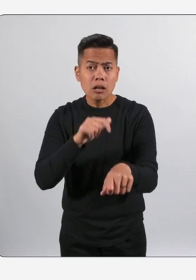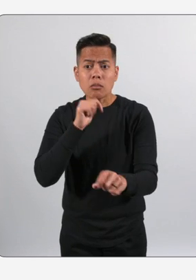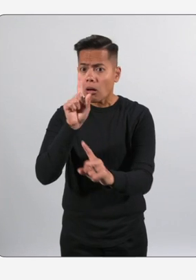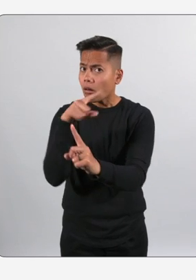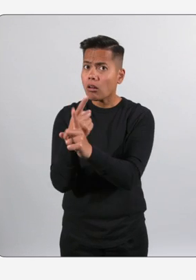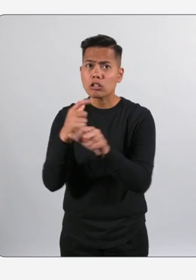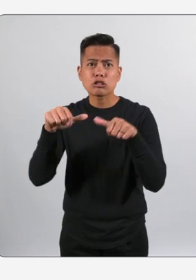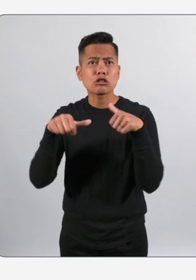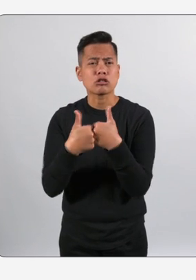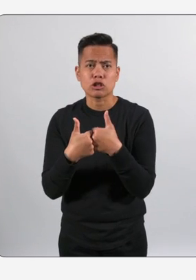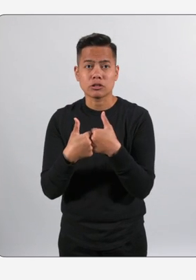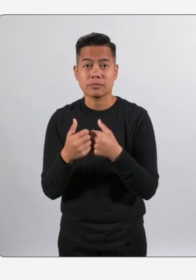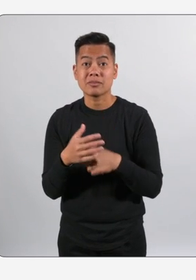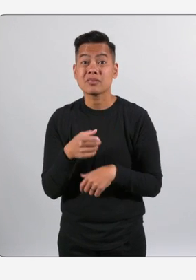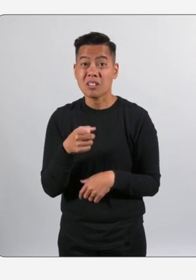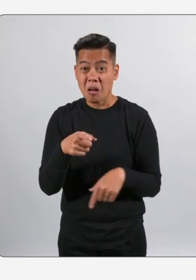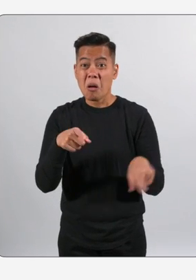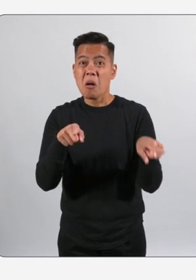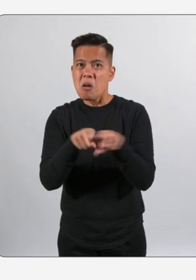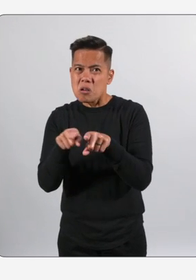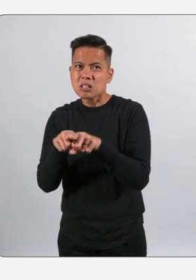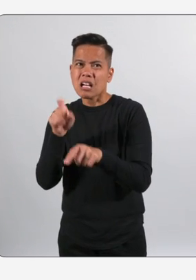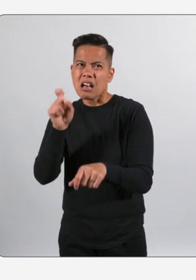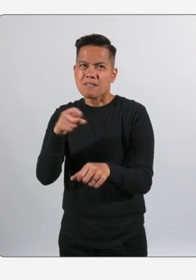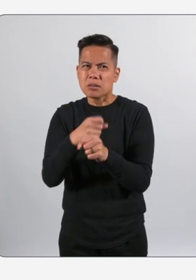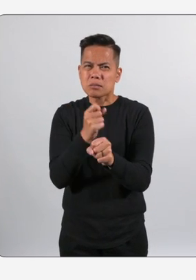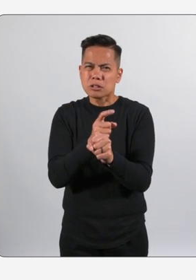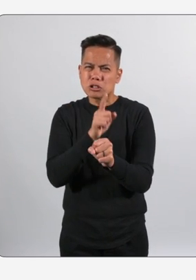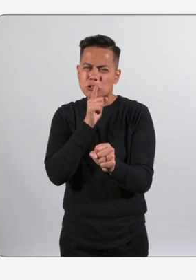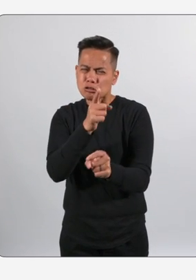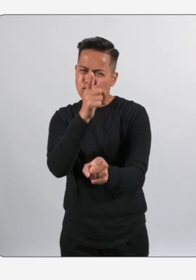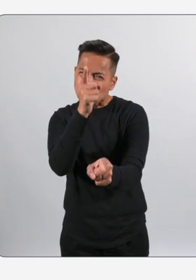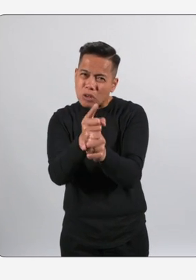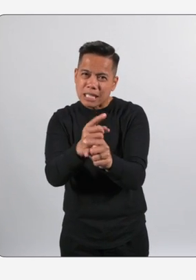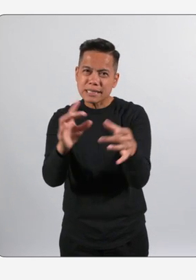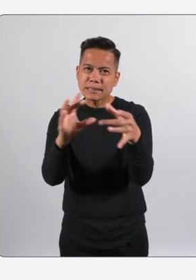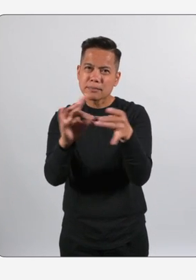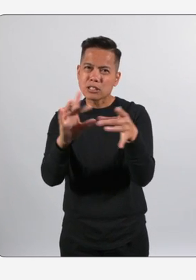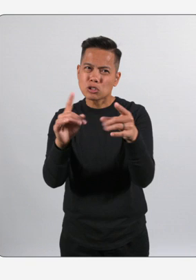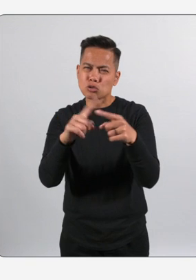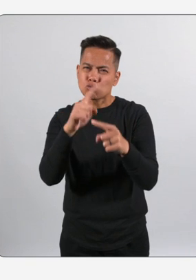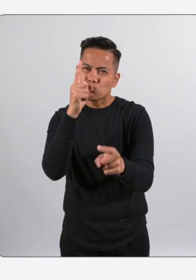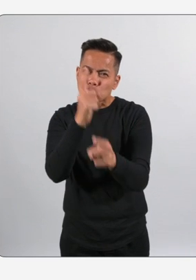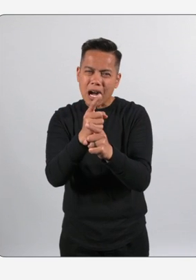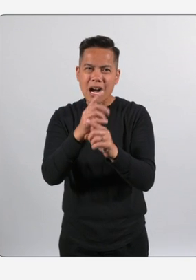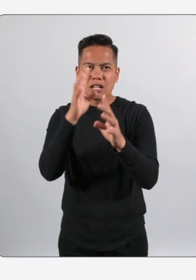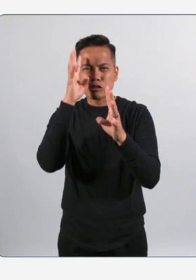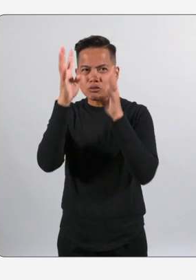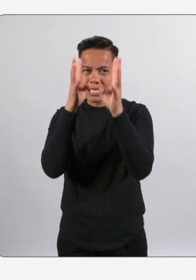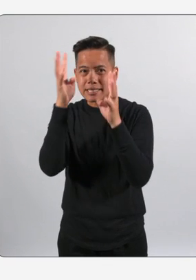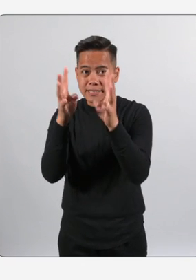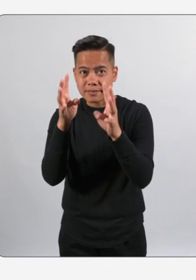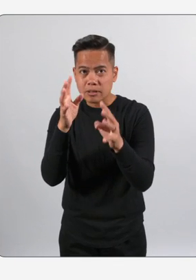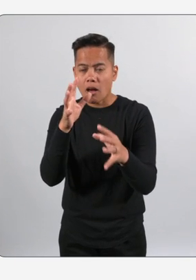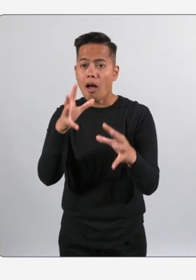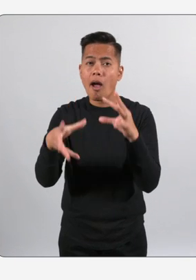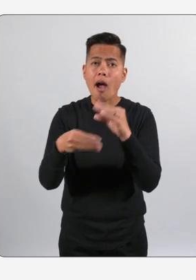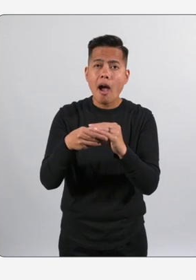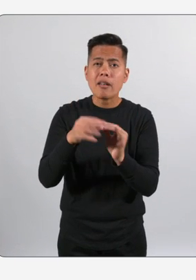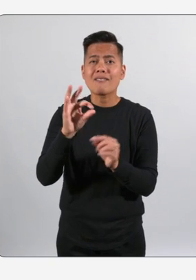You also have to be there with the exact right message and the right creative, and then you add in all the format options, short form video, long form